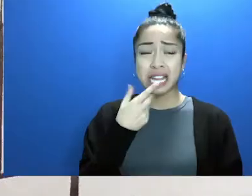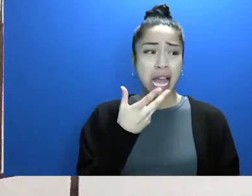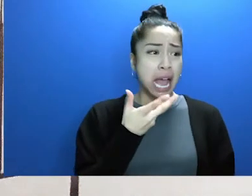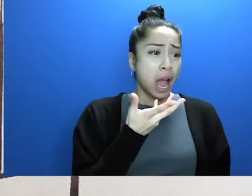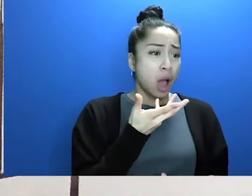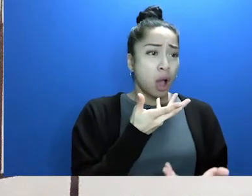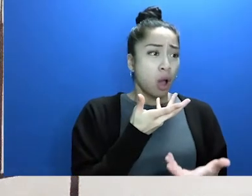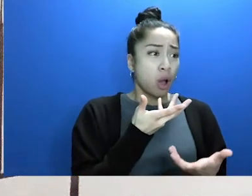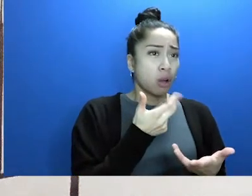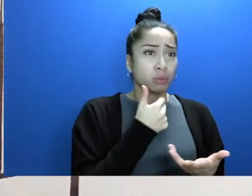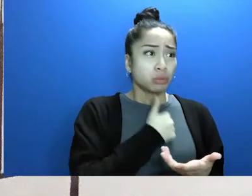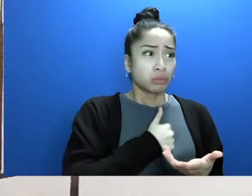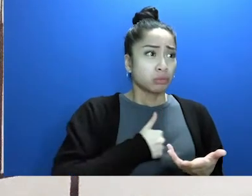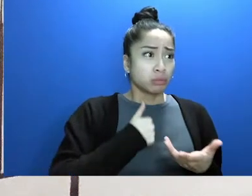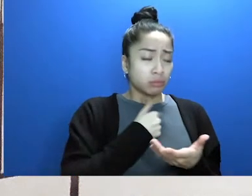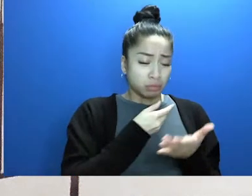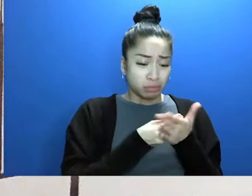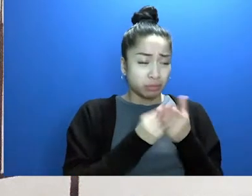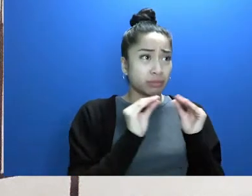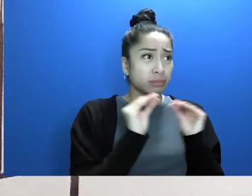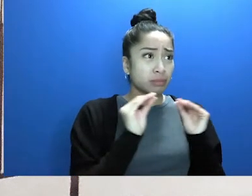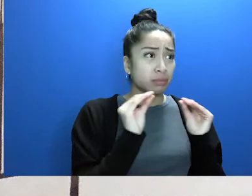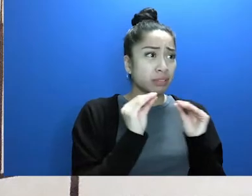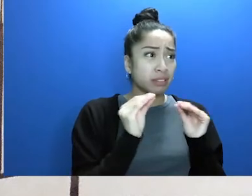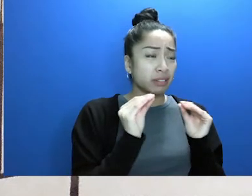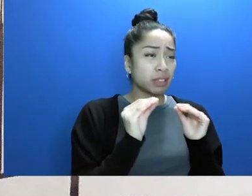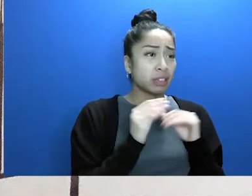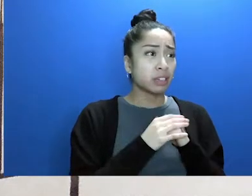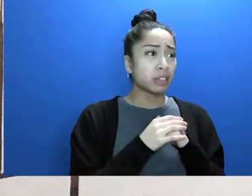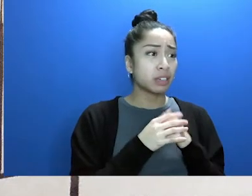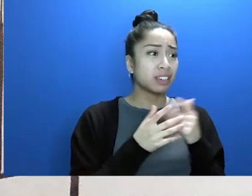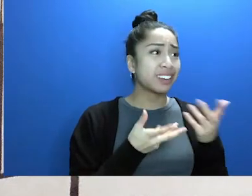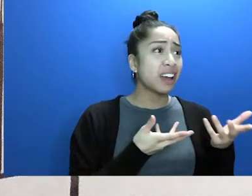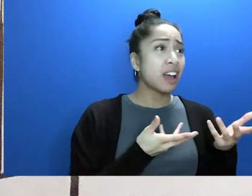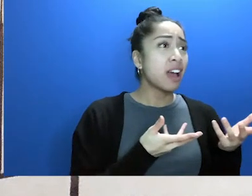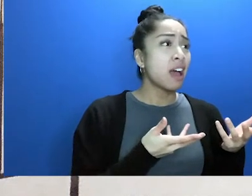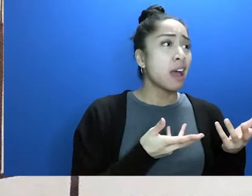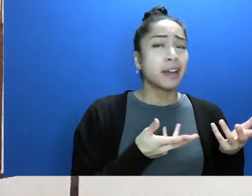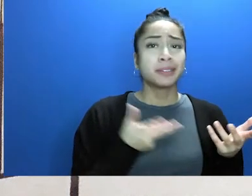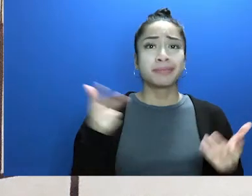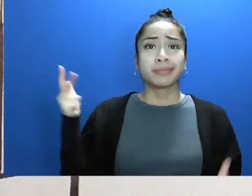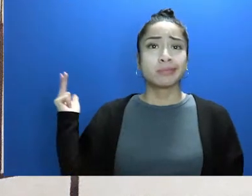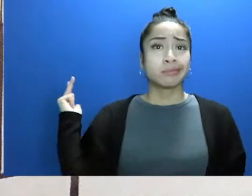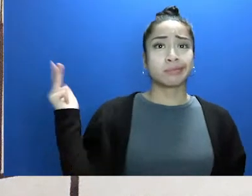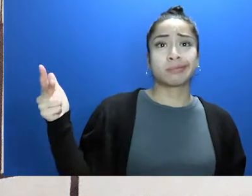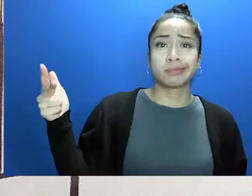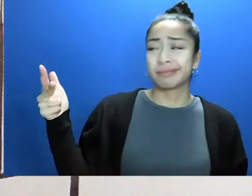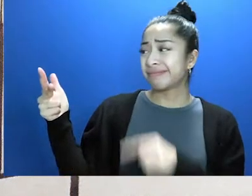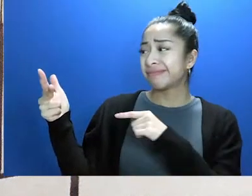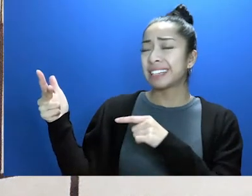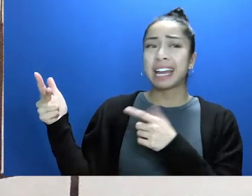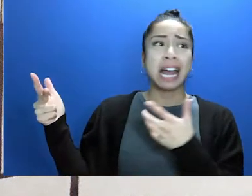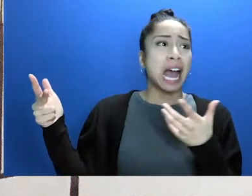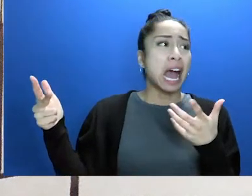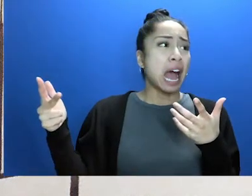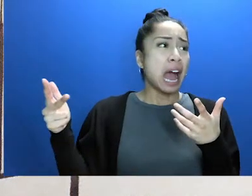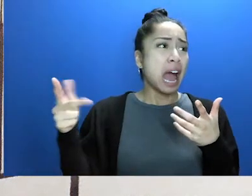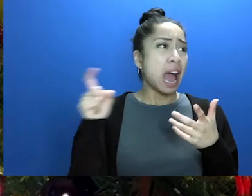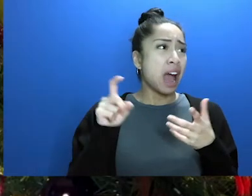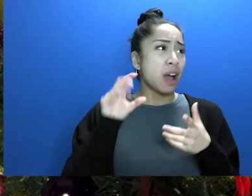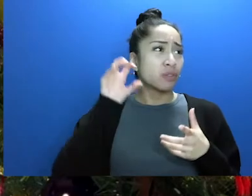before she could find the right way to assist the car had arrived and off she was whisked clarisse